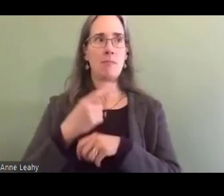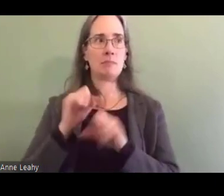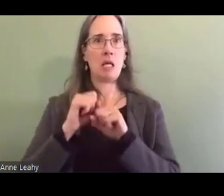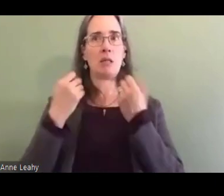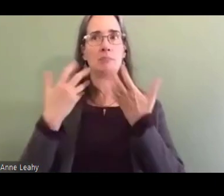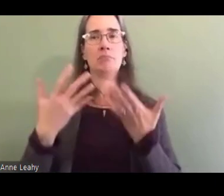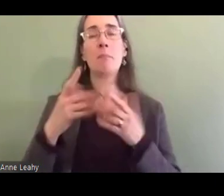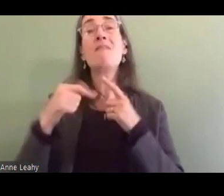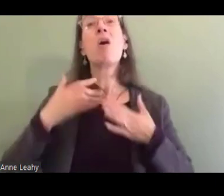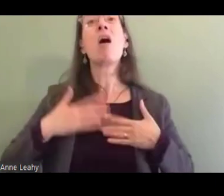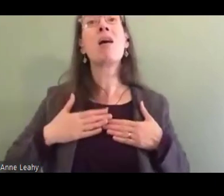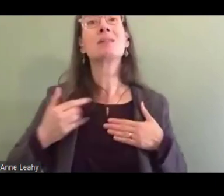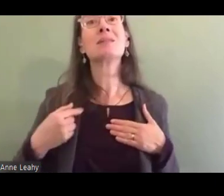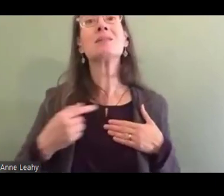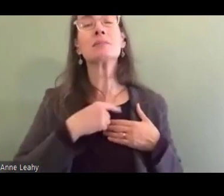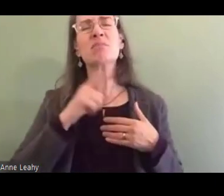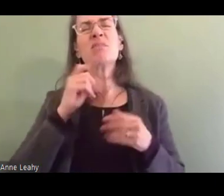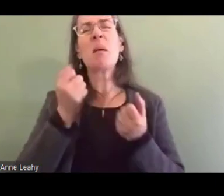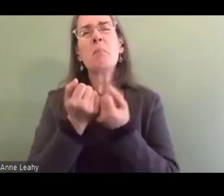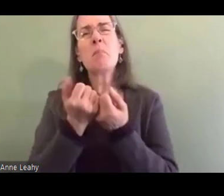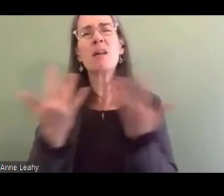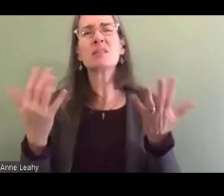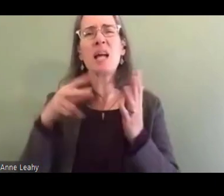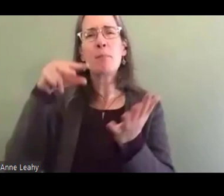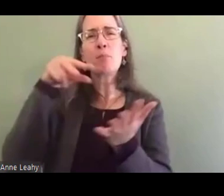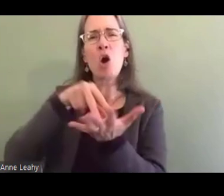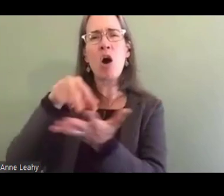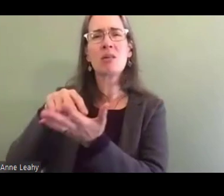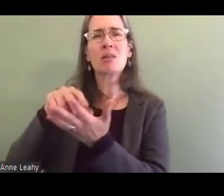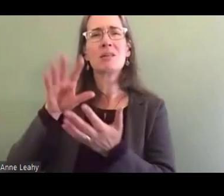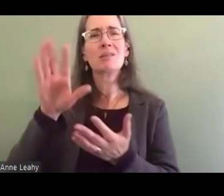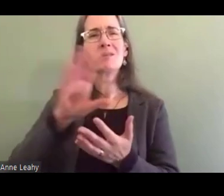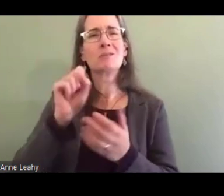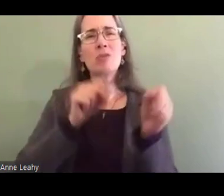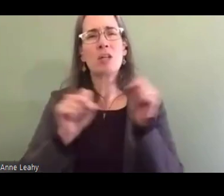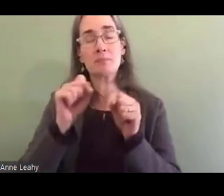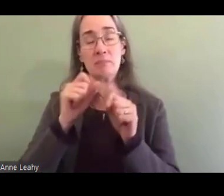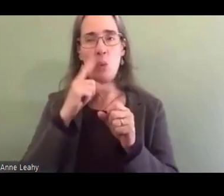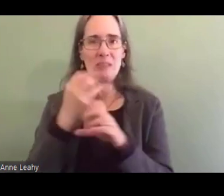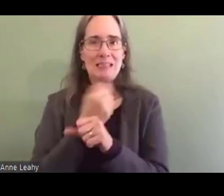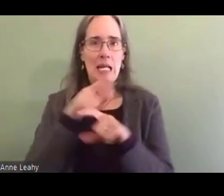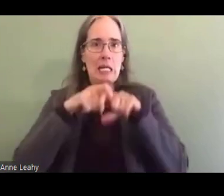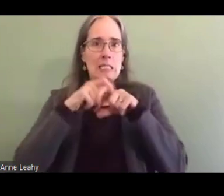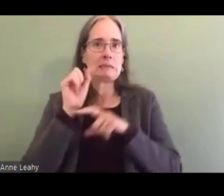For us, it is a multi-pronged strategy and I want to take a second to call out Target.